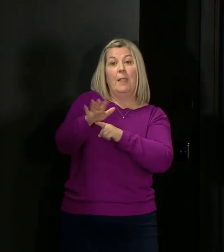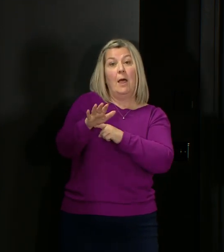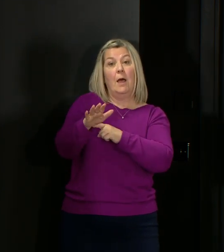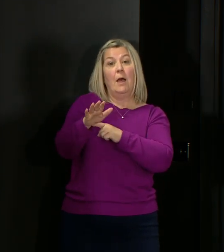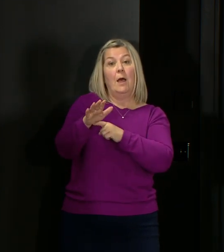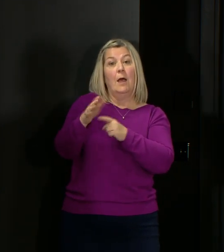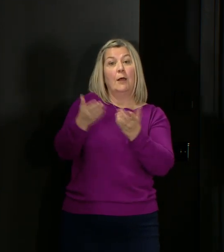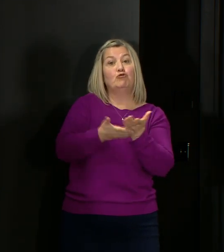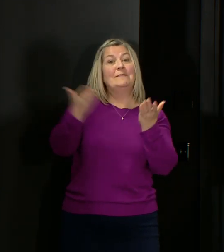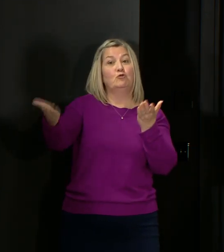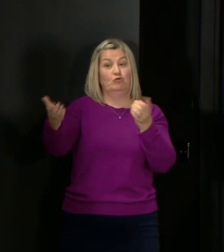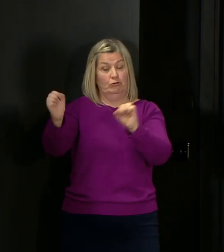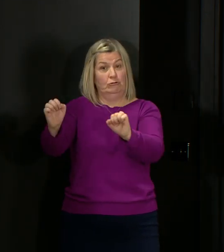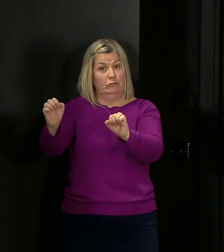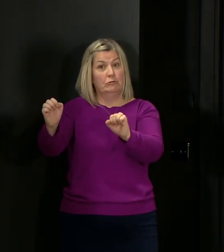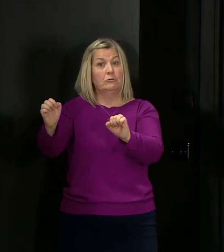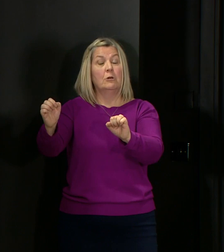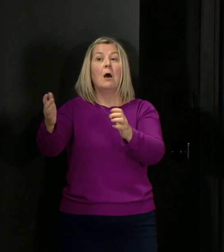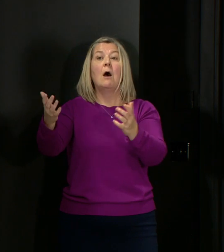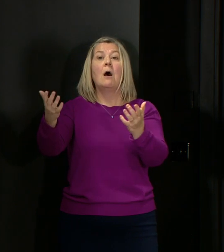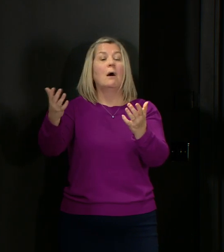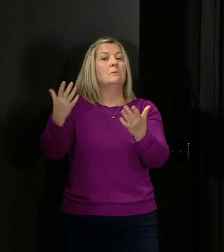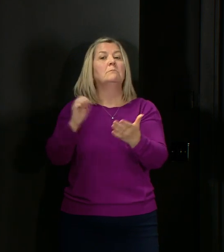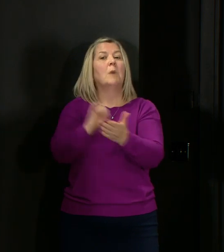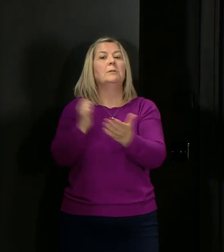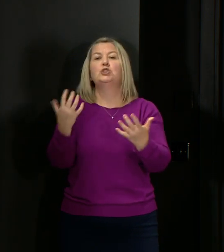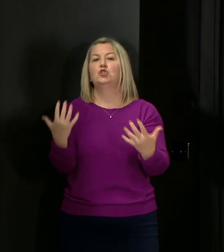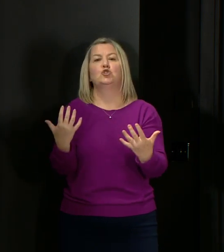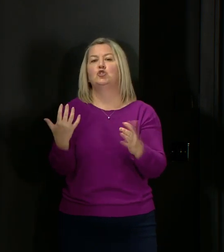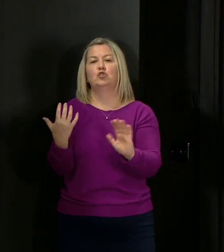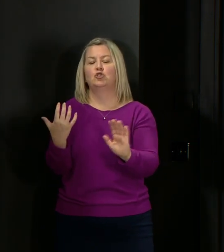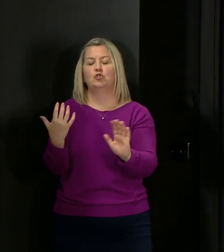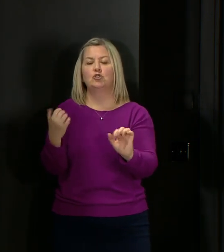not able to be published at this moment in time yet, but is certainly giving us an indication